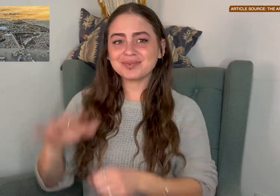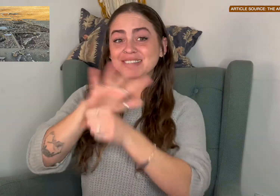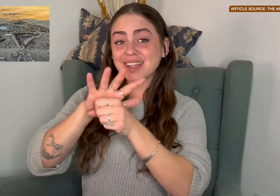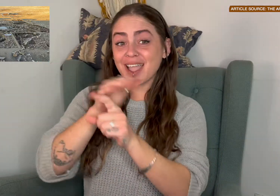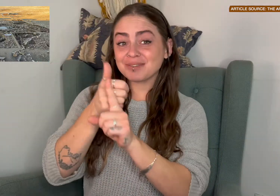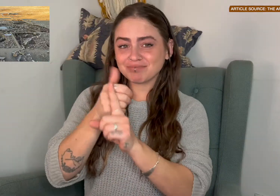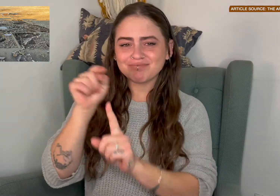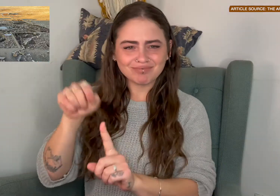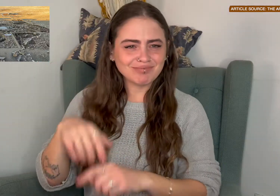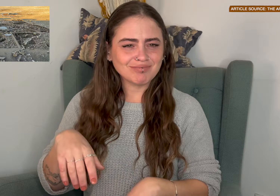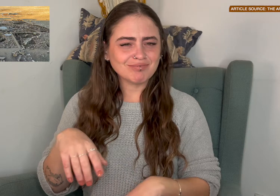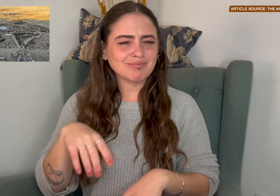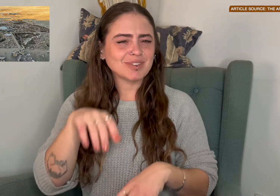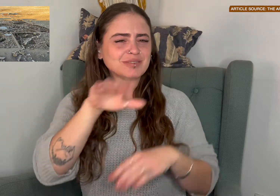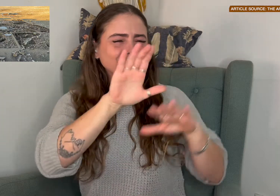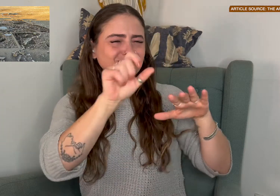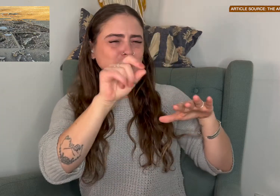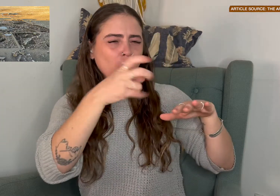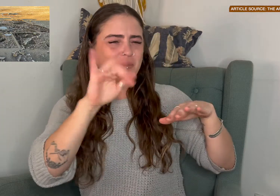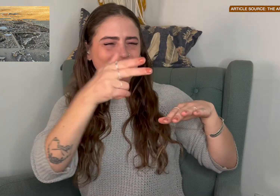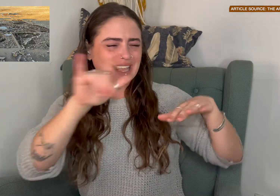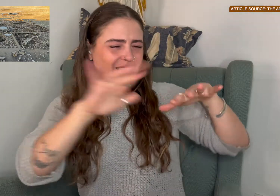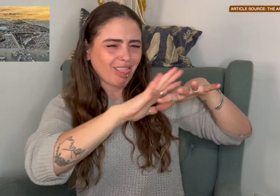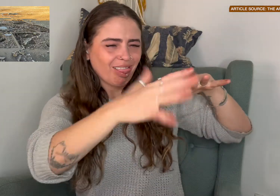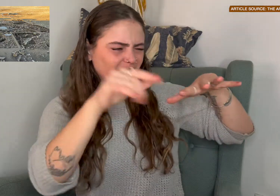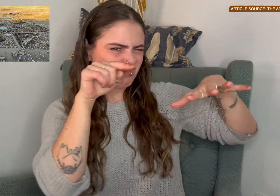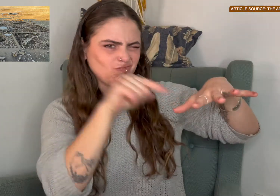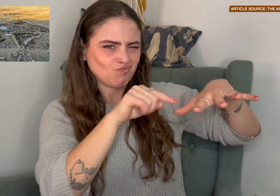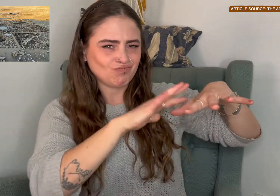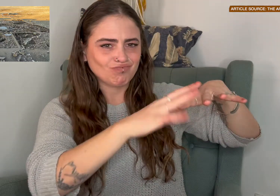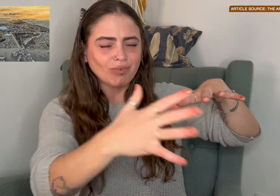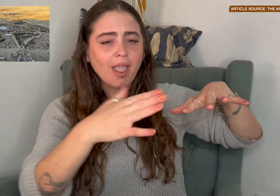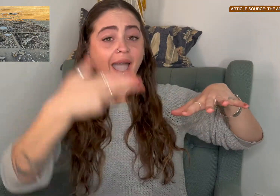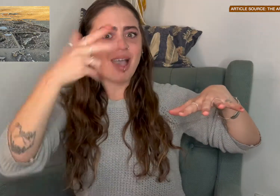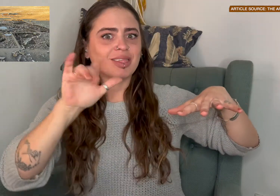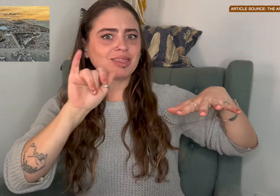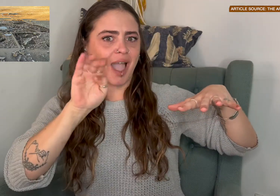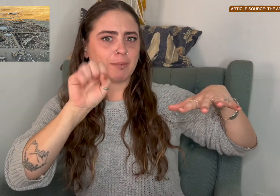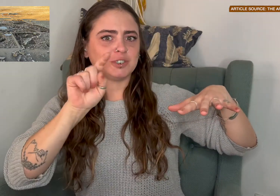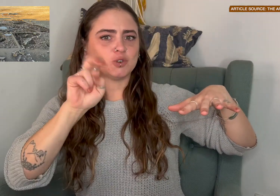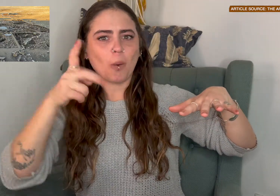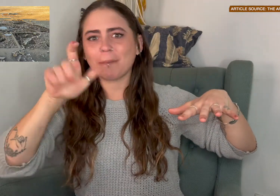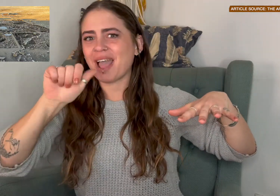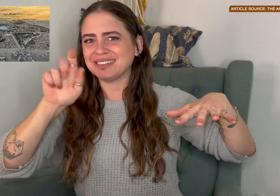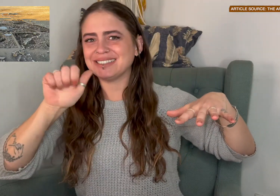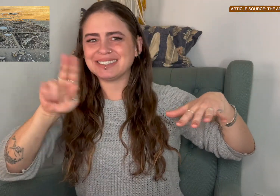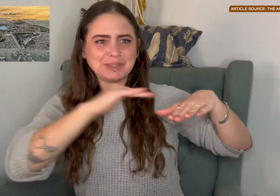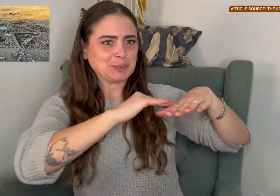a site carved into the slope of a hill on a high limestone plateau